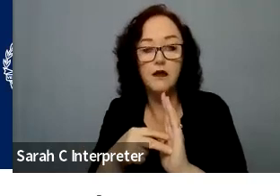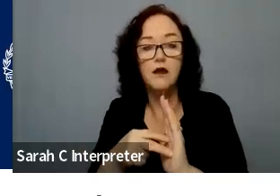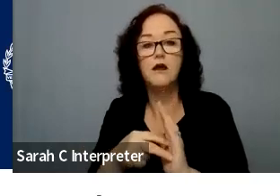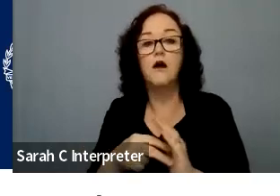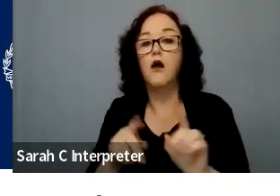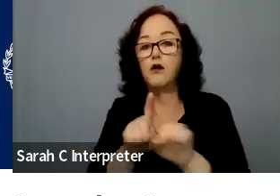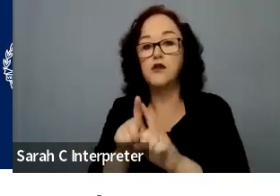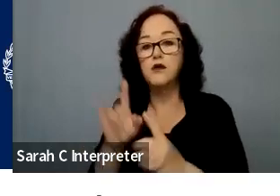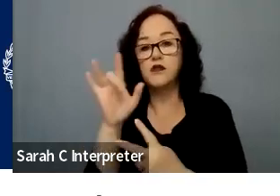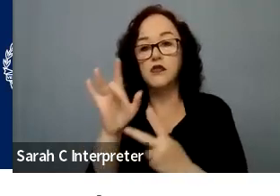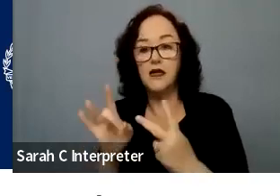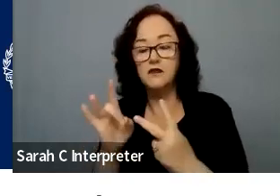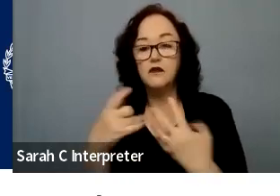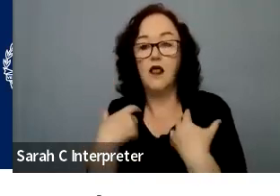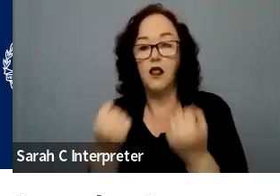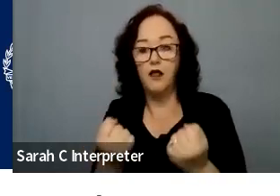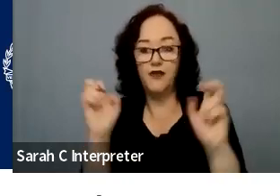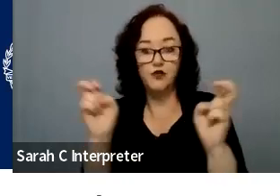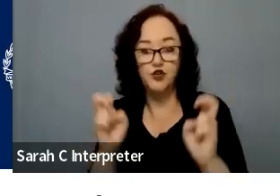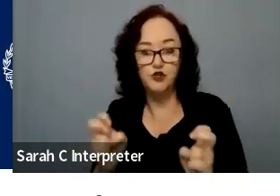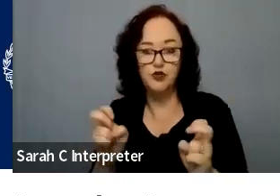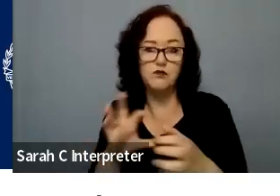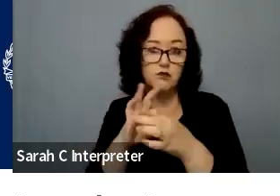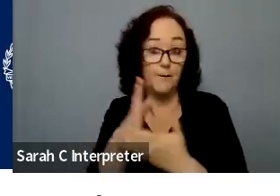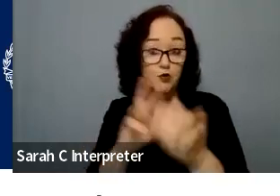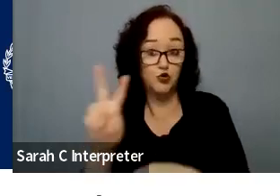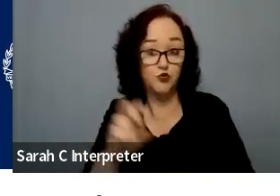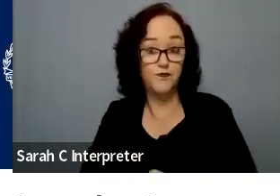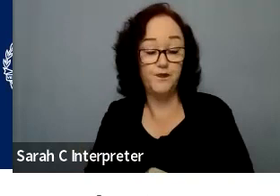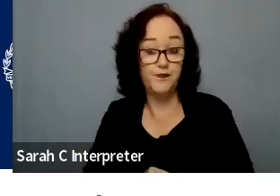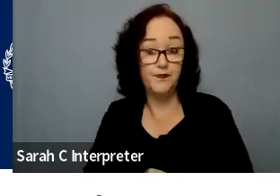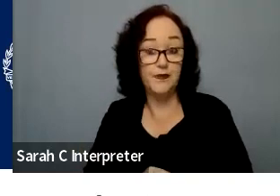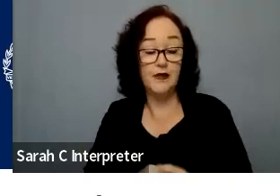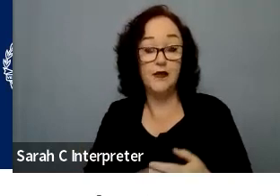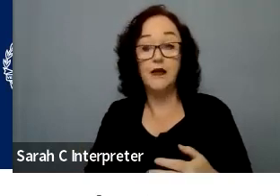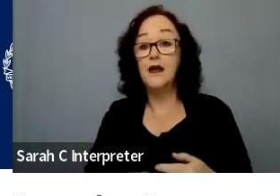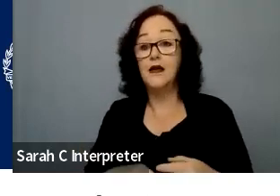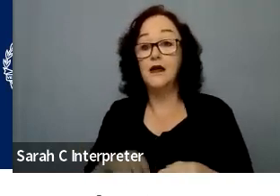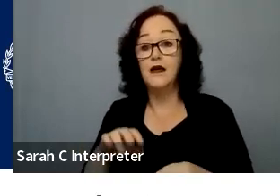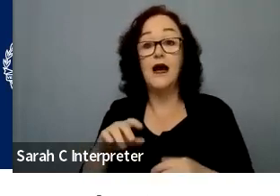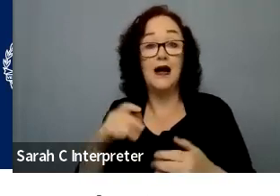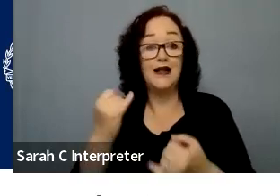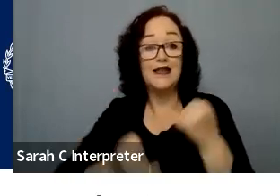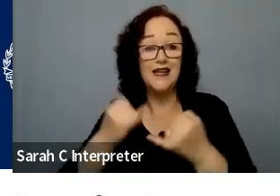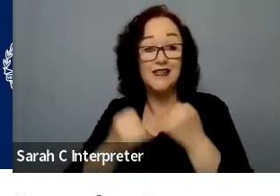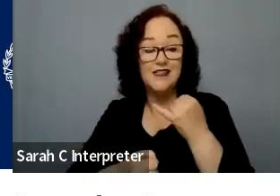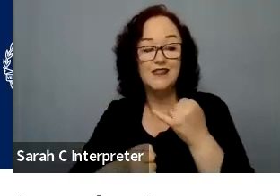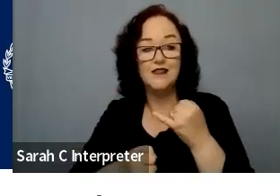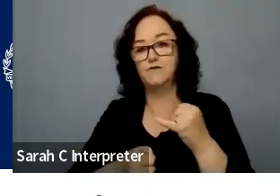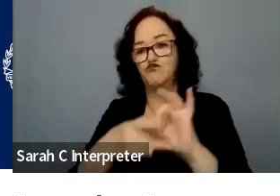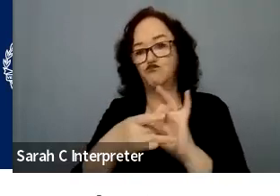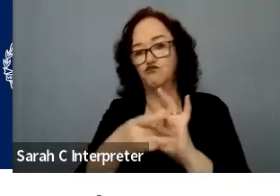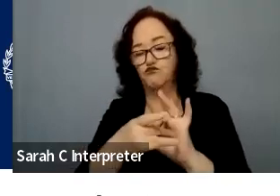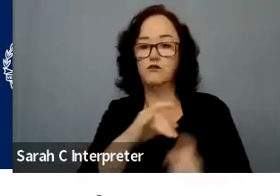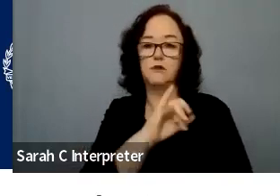in part two, and then the last of the modules is a note about idd and and autism spectrum disorder.